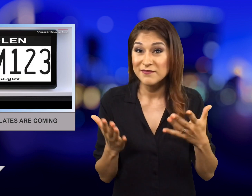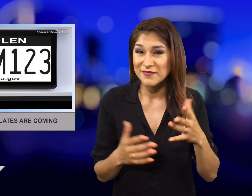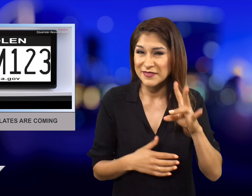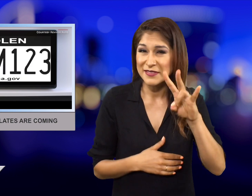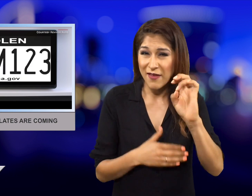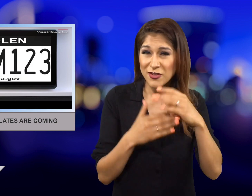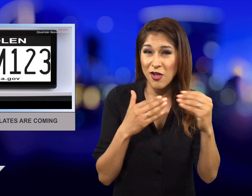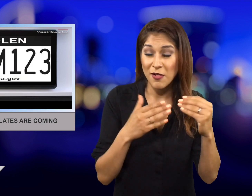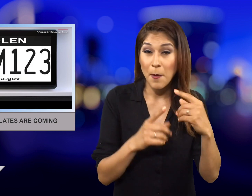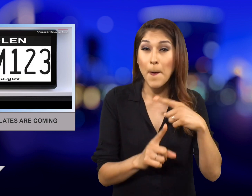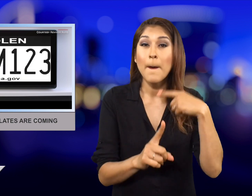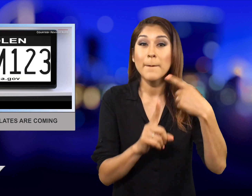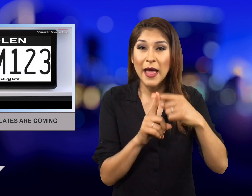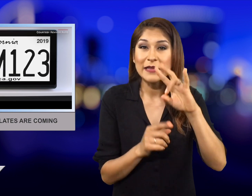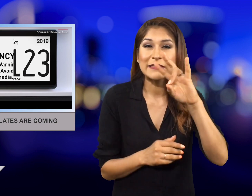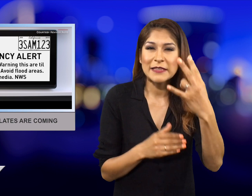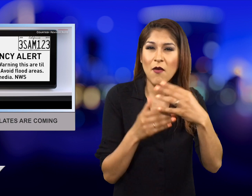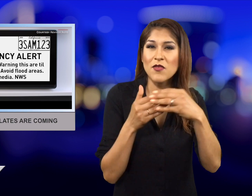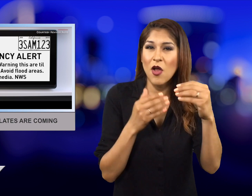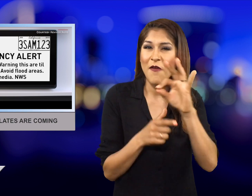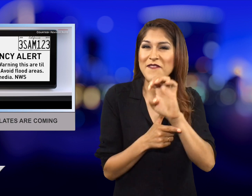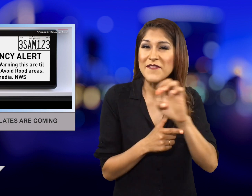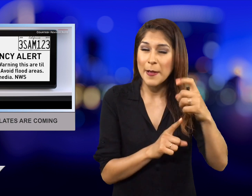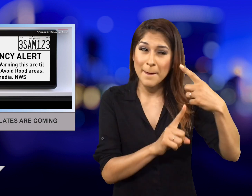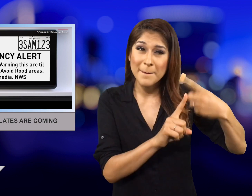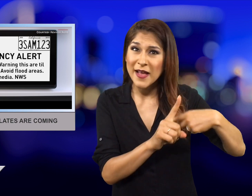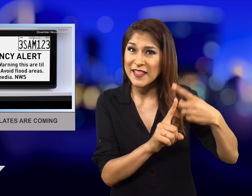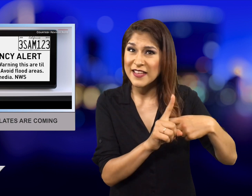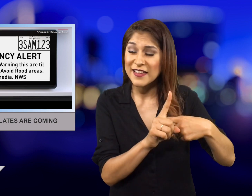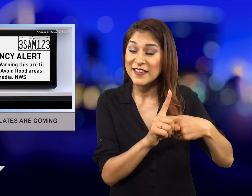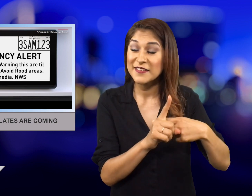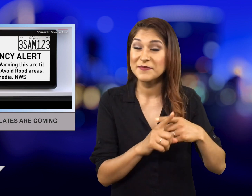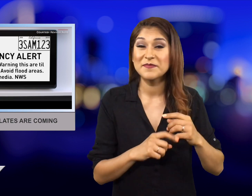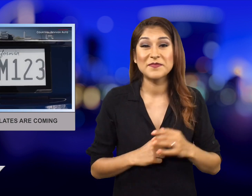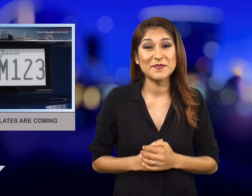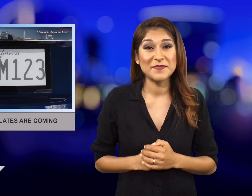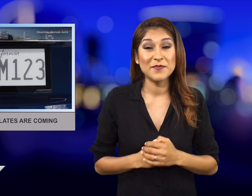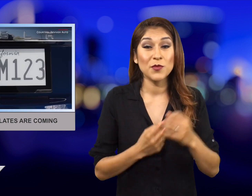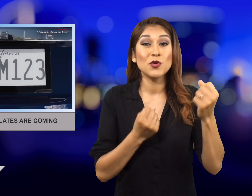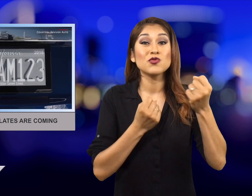Plates are expected to sell for $700 plus a seven dollar monthly fee.